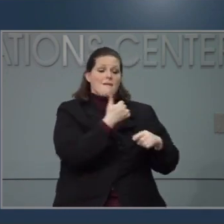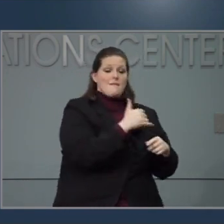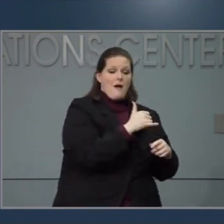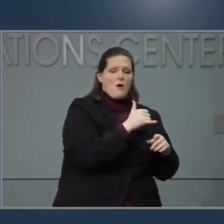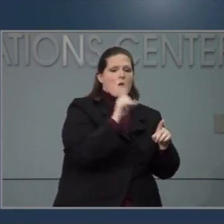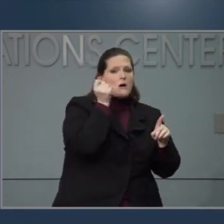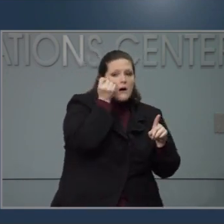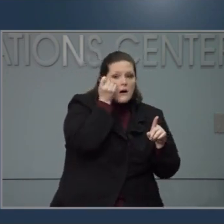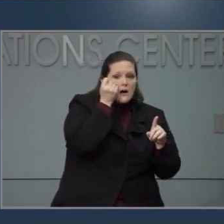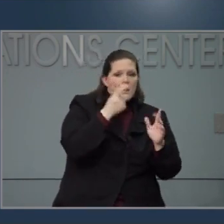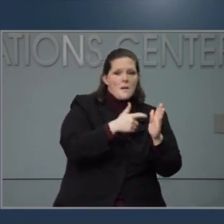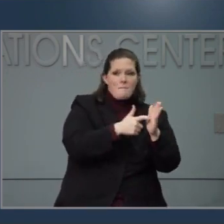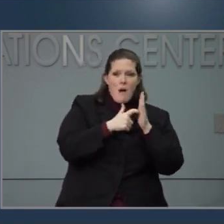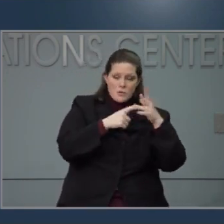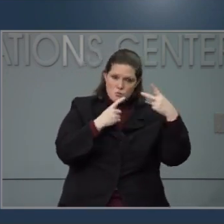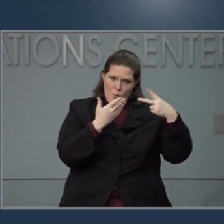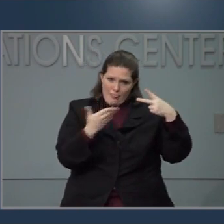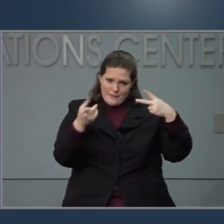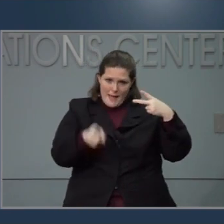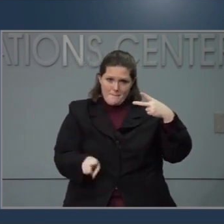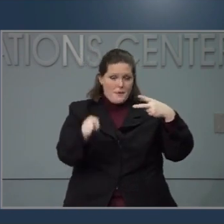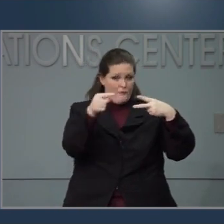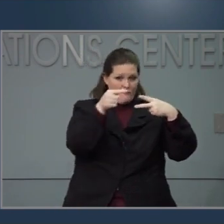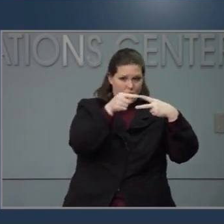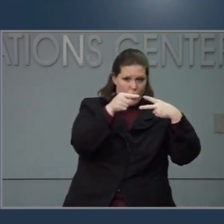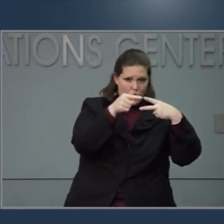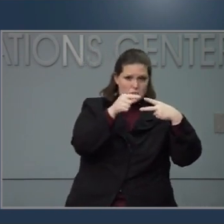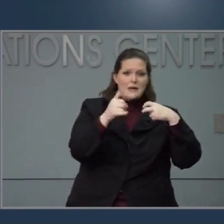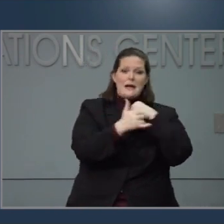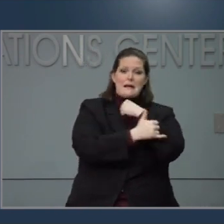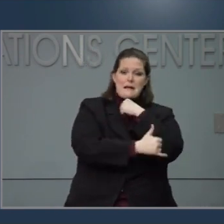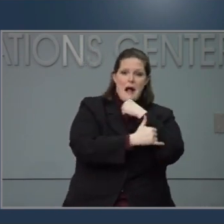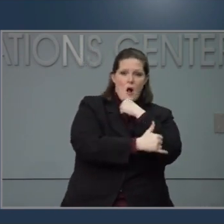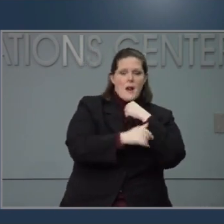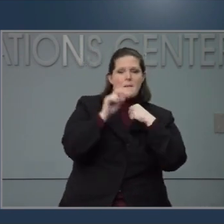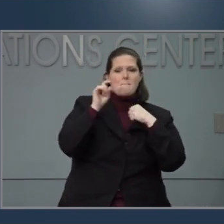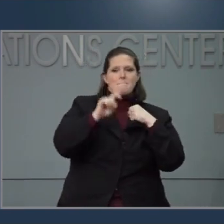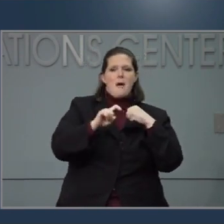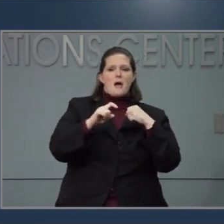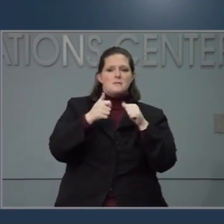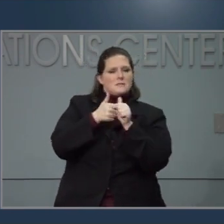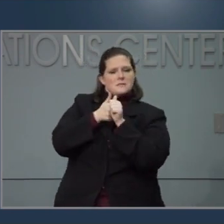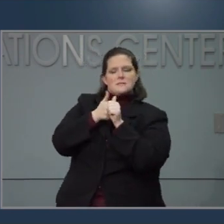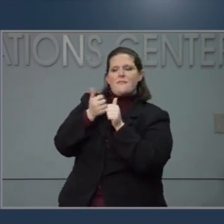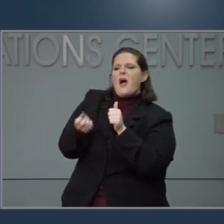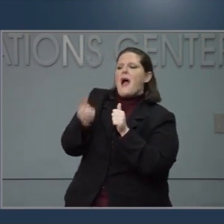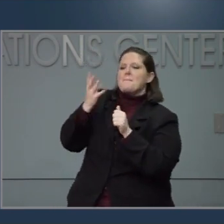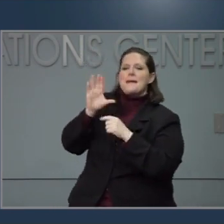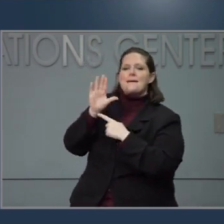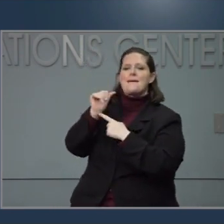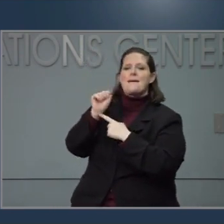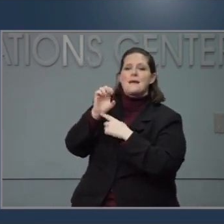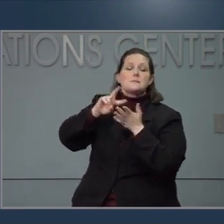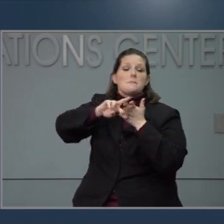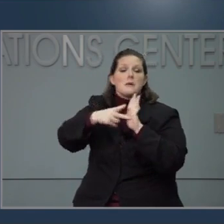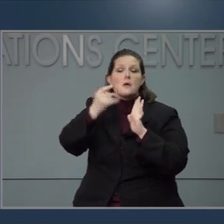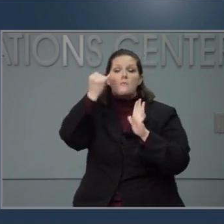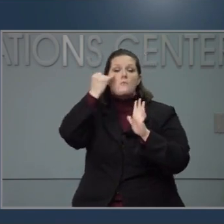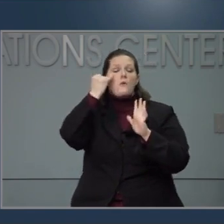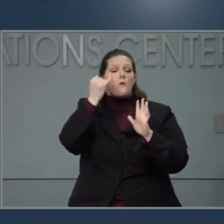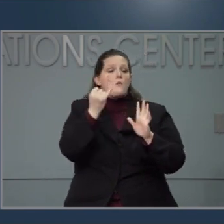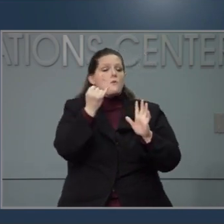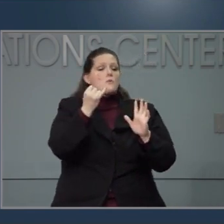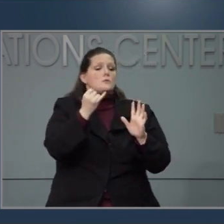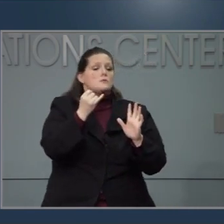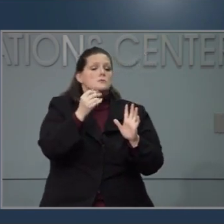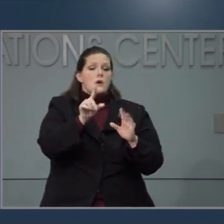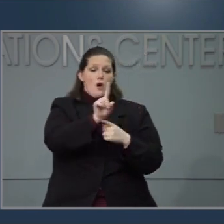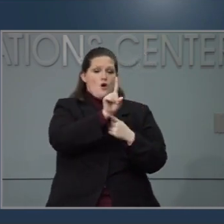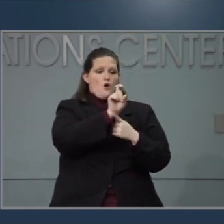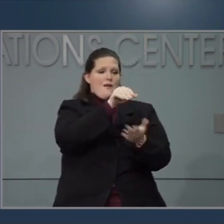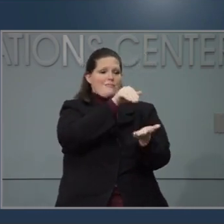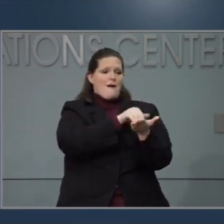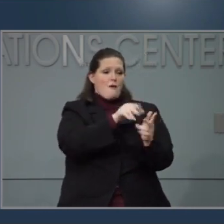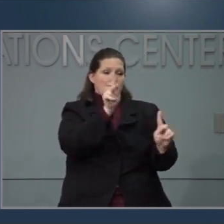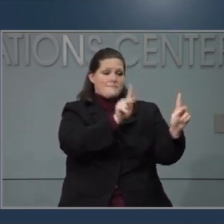EVERY COUNTY HAS EXPERIENCED COMMUNITY SPREAD, SO TO MOVE FROM YELLOW TO RED OR ORANGE, TWO THINGS HAVE TO HAPPEN.